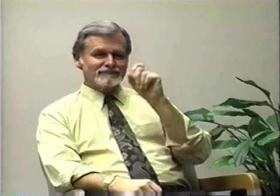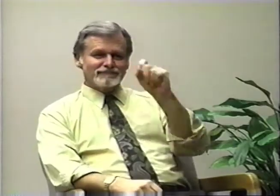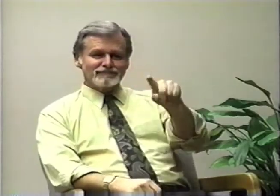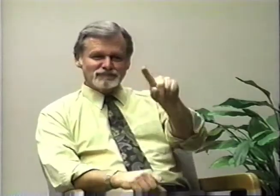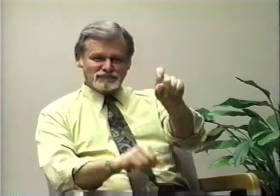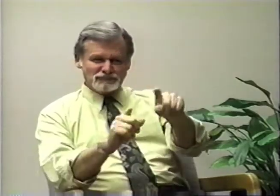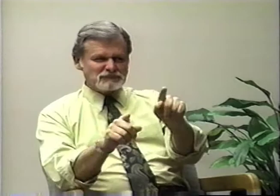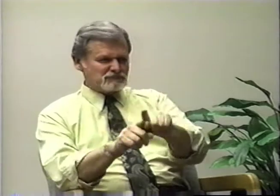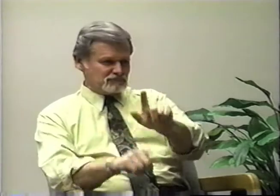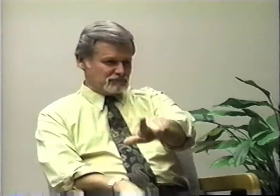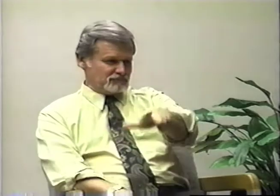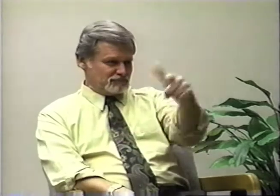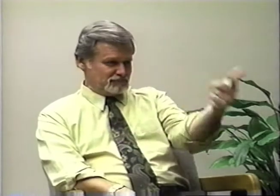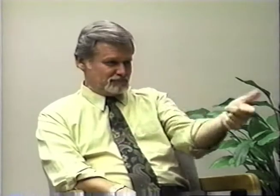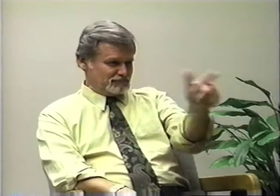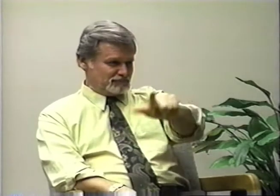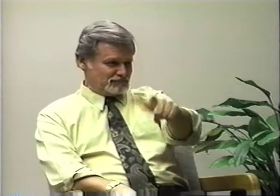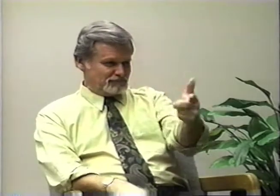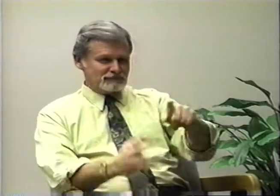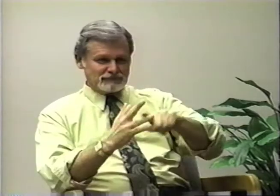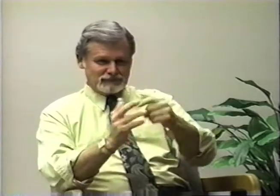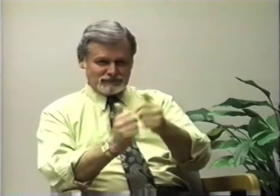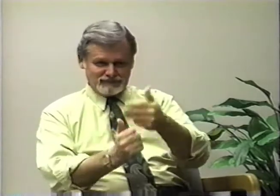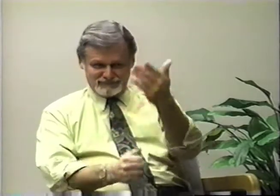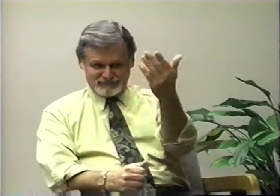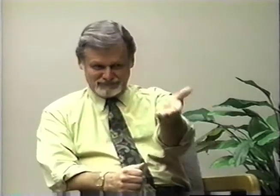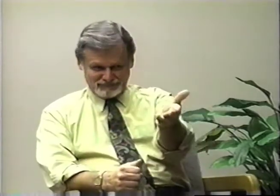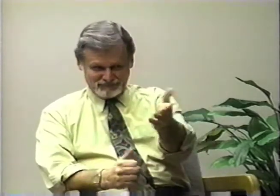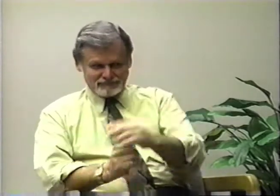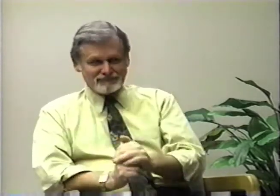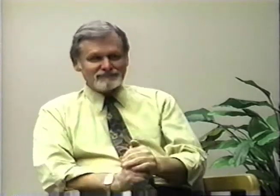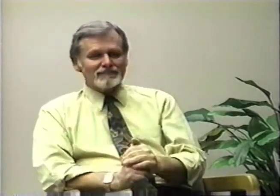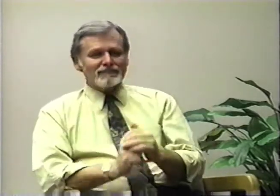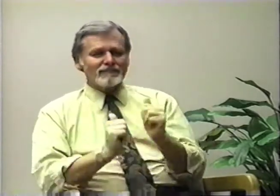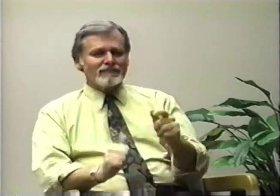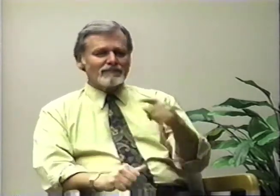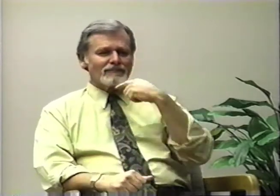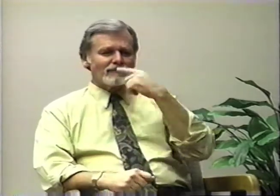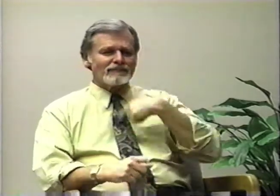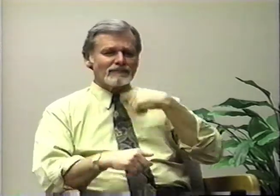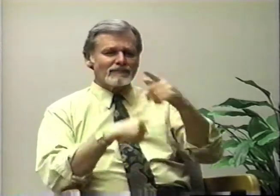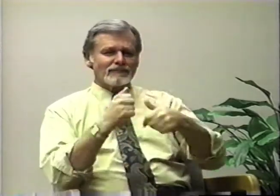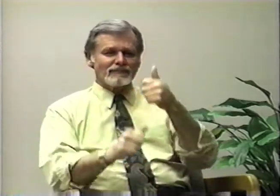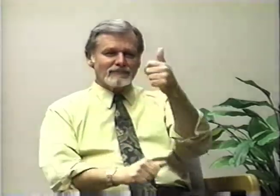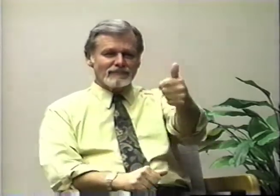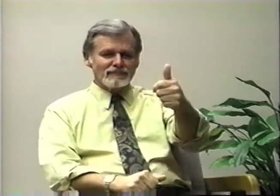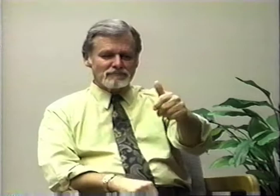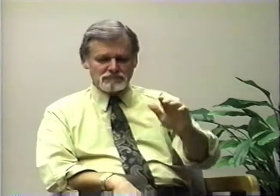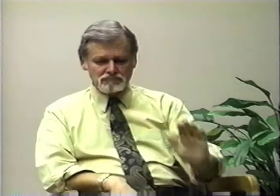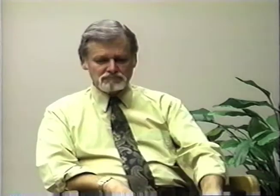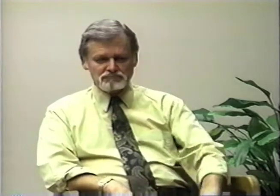I'd like to ask each of you some questions, but I'll start with Kathleen.